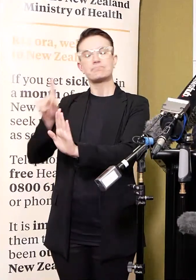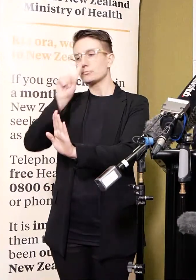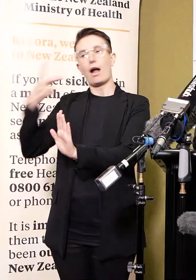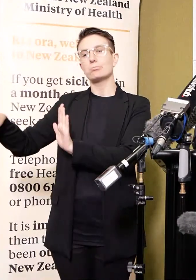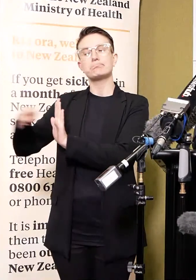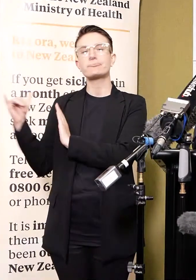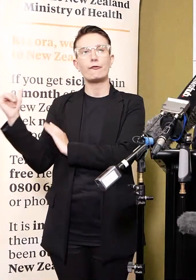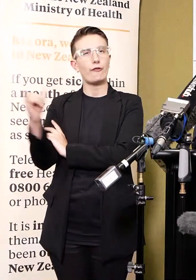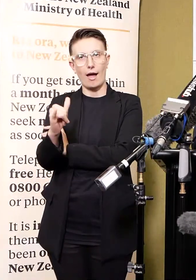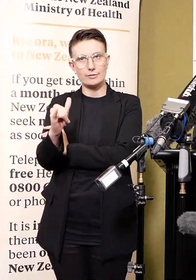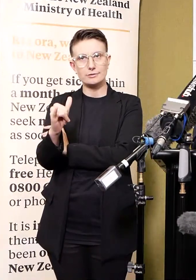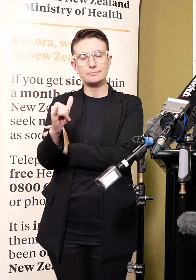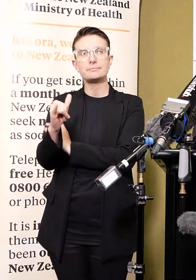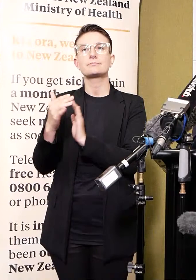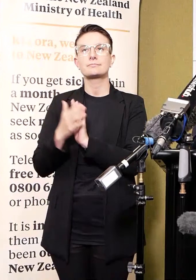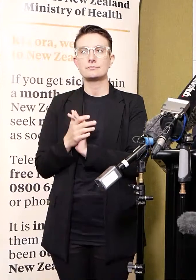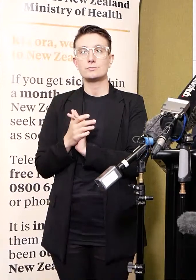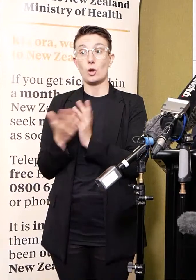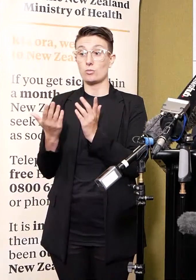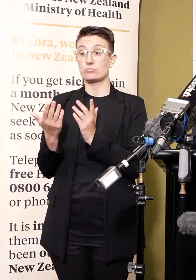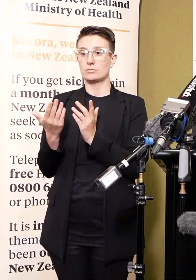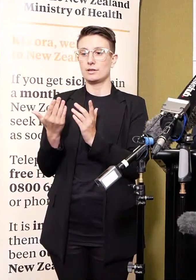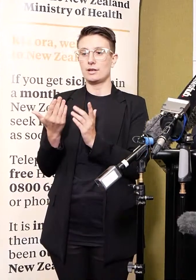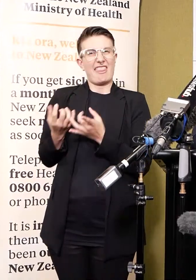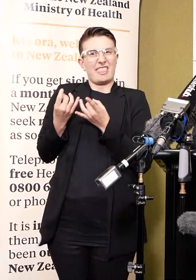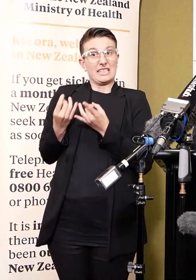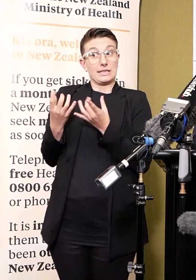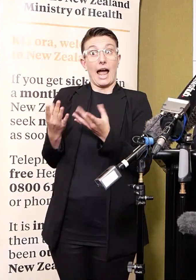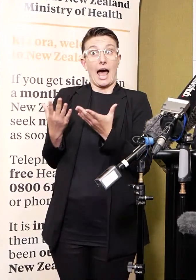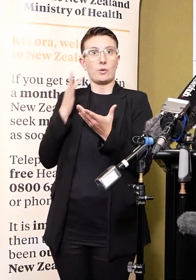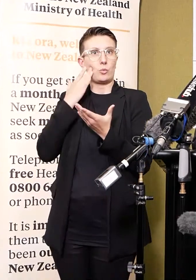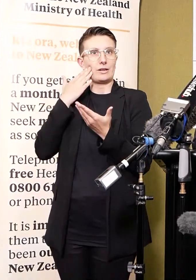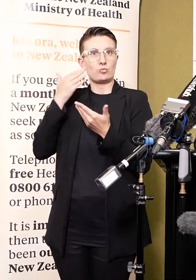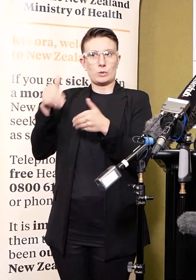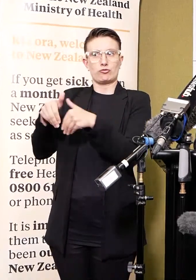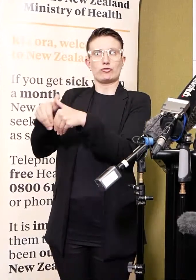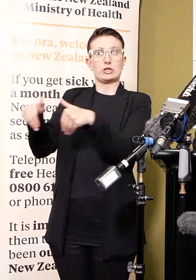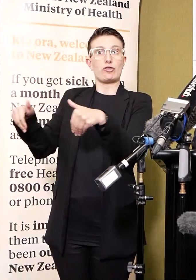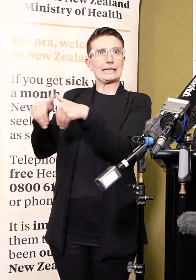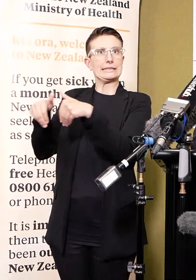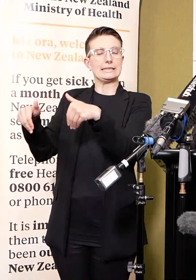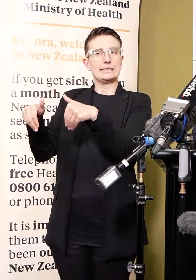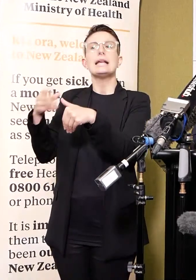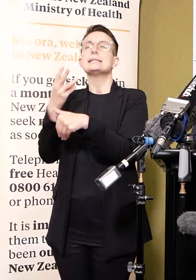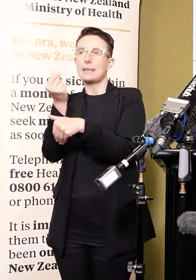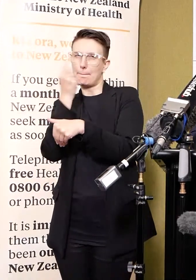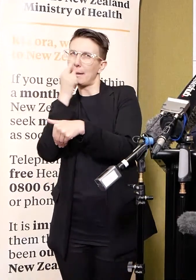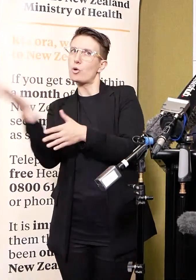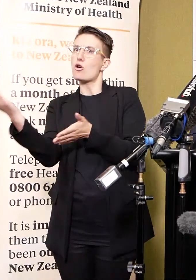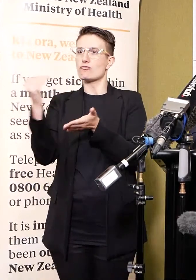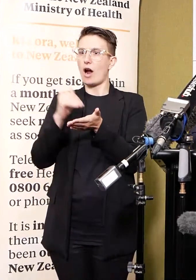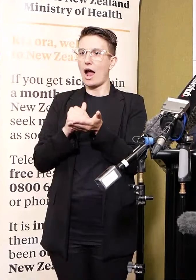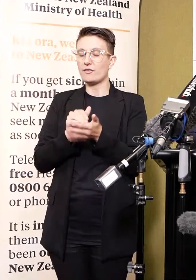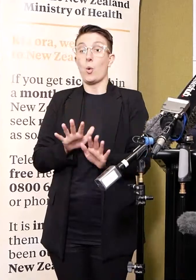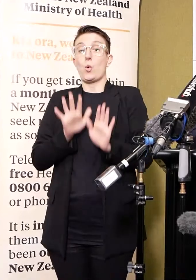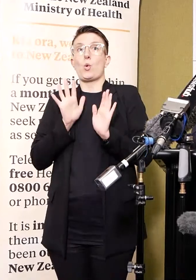In the early days of the border restrictions, in the early day or two, there were a small number of people who arrived and then were stopped at the border